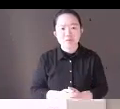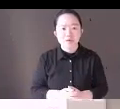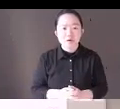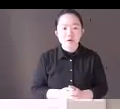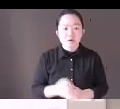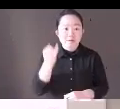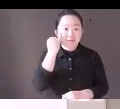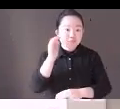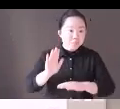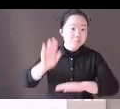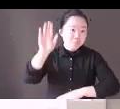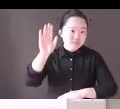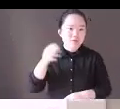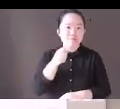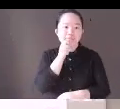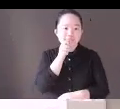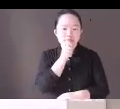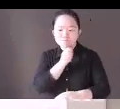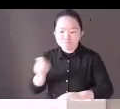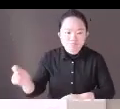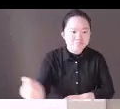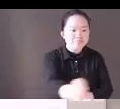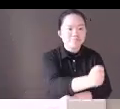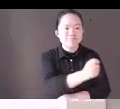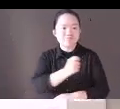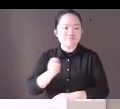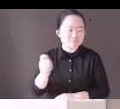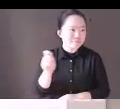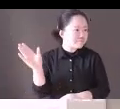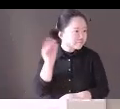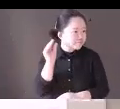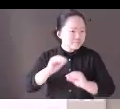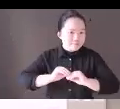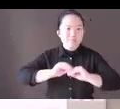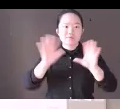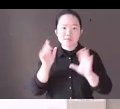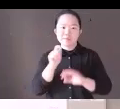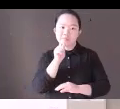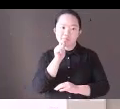who will uh run fast to you if you are having any questions and please wait for the microphone to